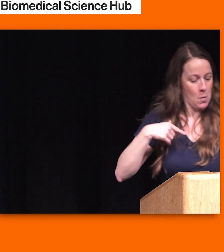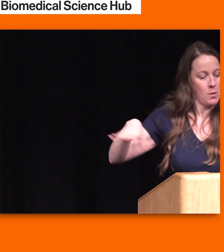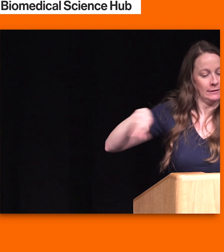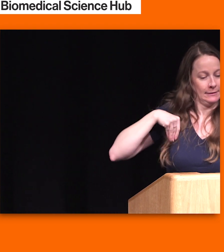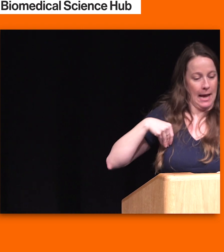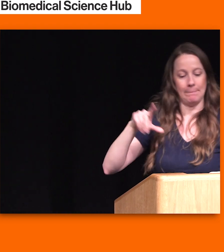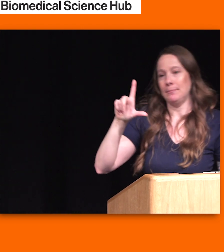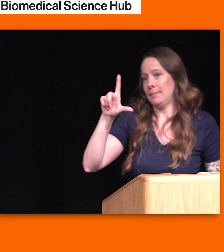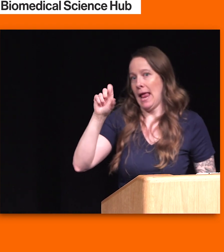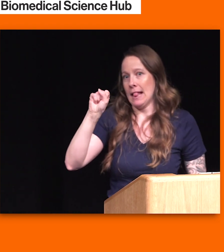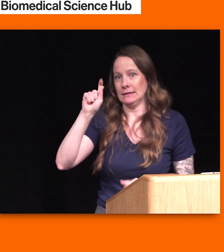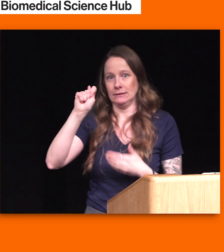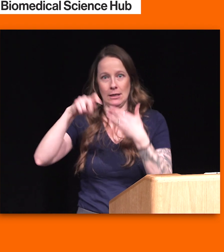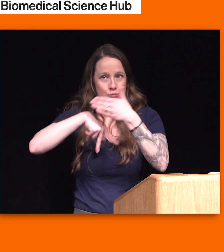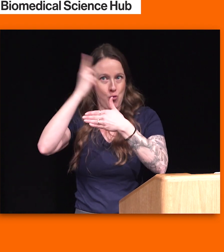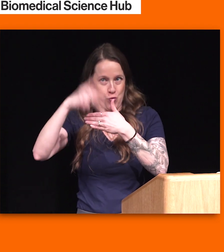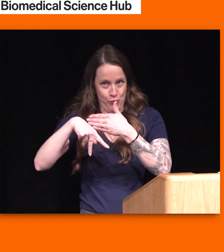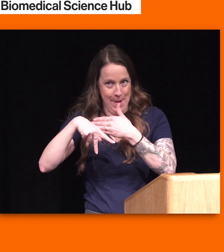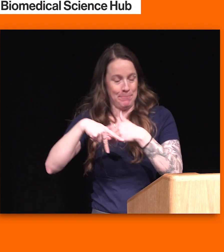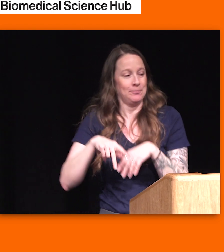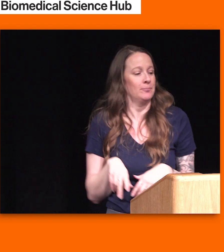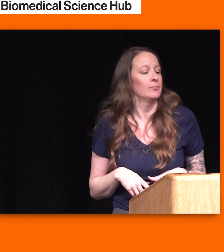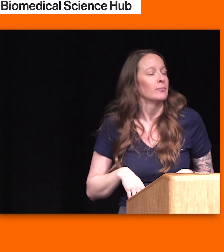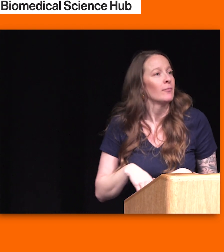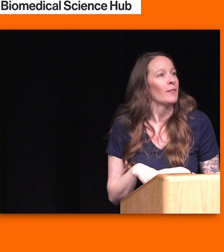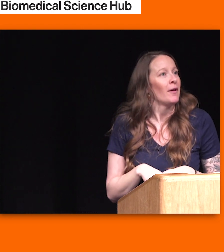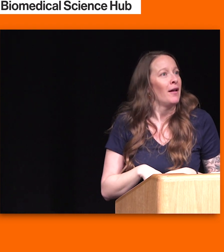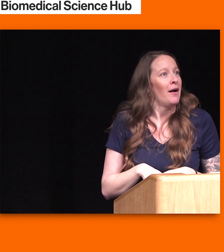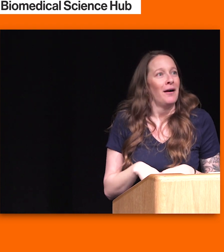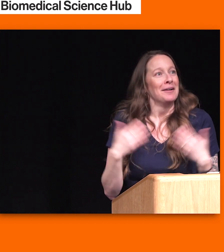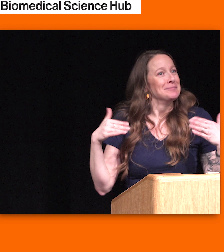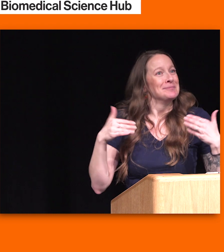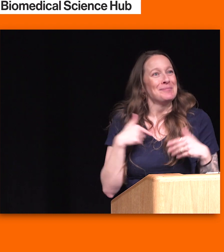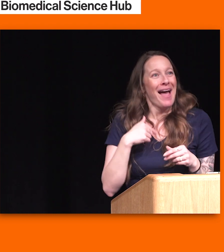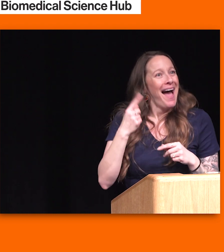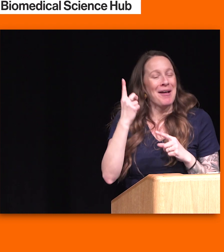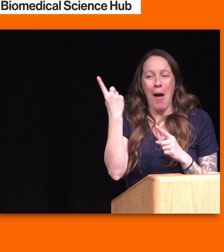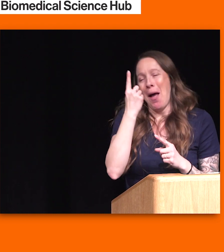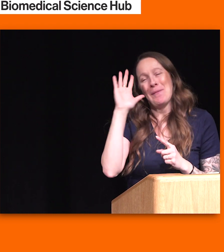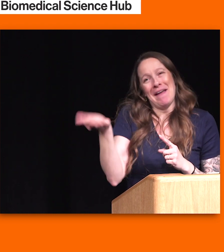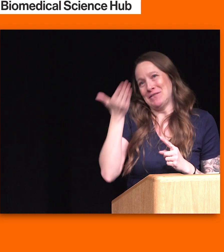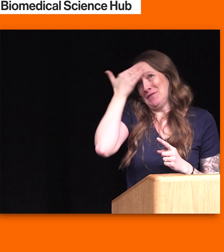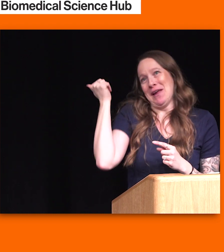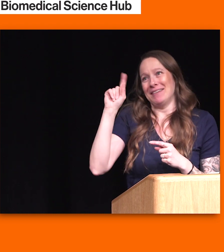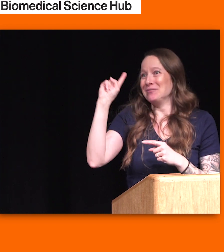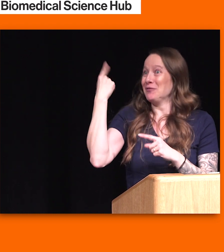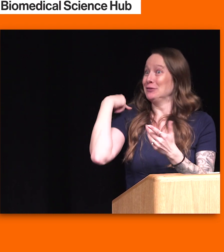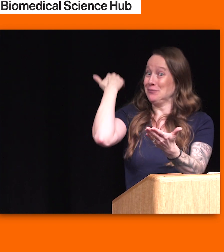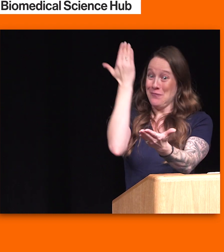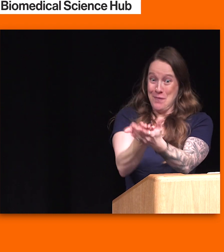So, when I entered NTID, I was accepted into the Laboratory Science Technology program.